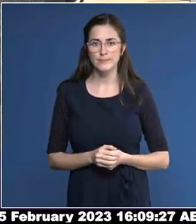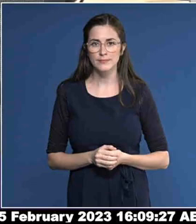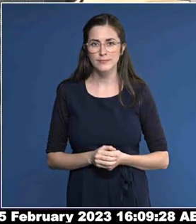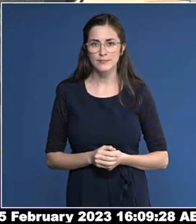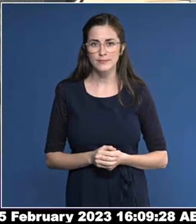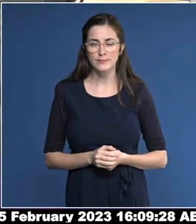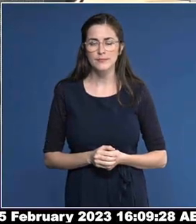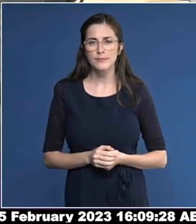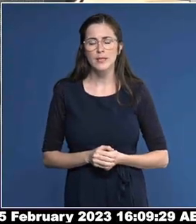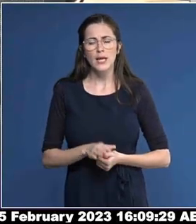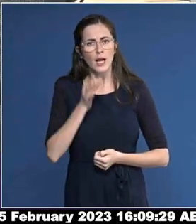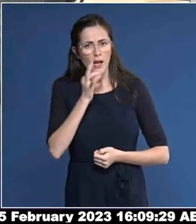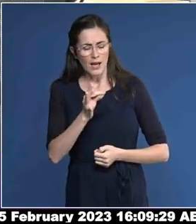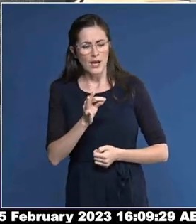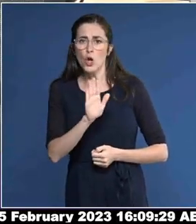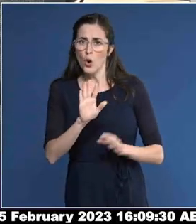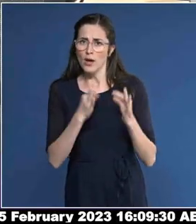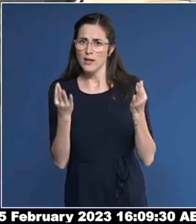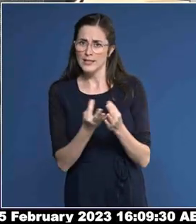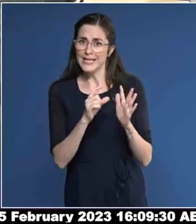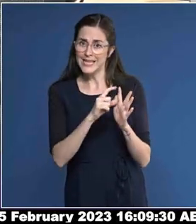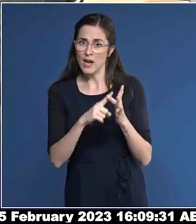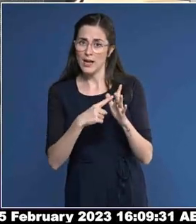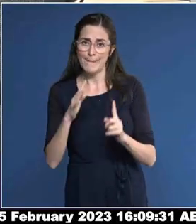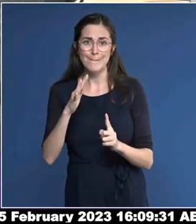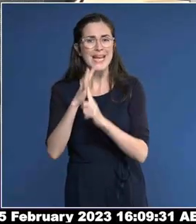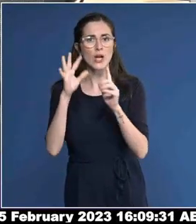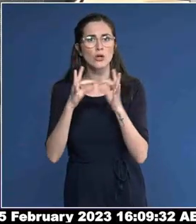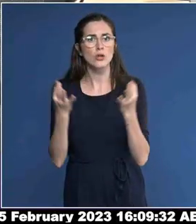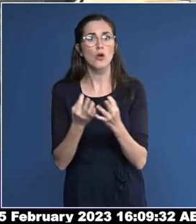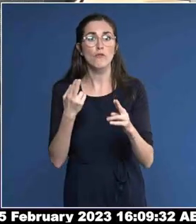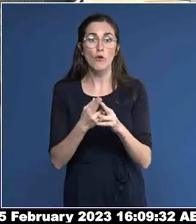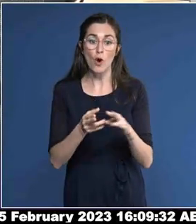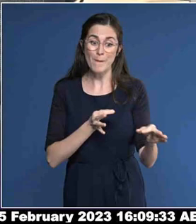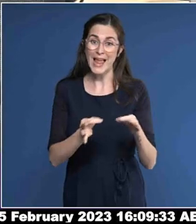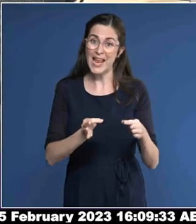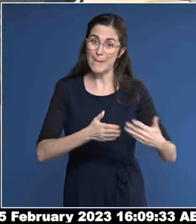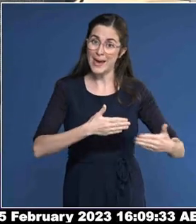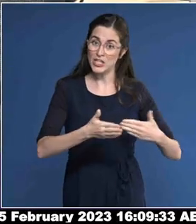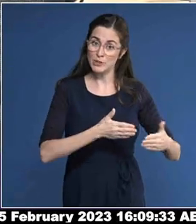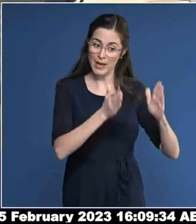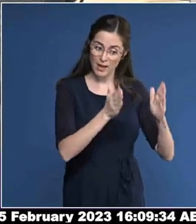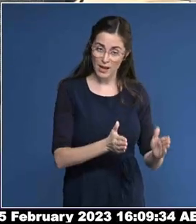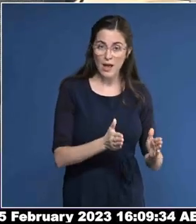Thank you. So DIA is the peak body for plan management support coordination providers and practitioners.